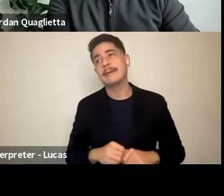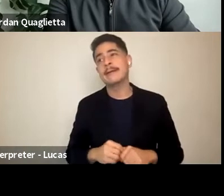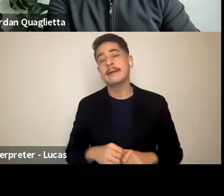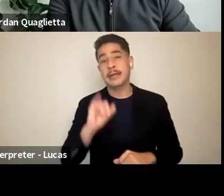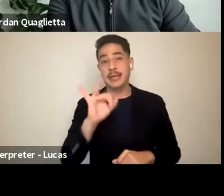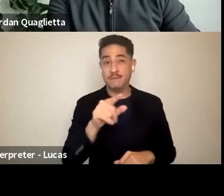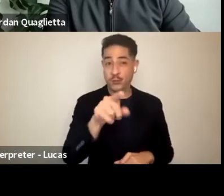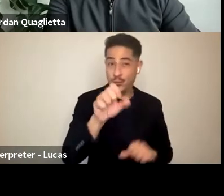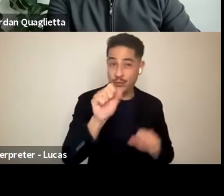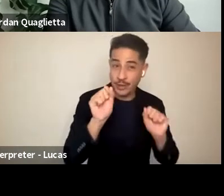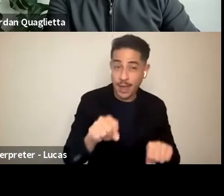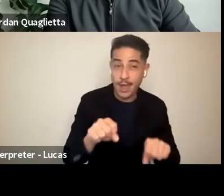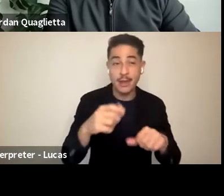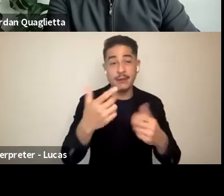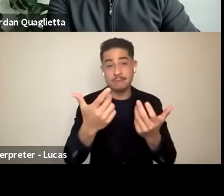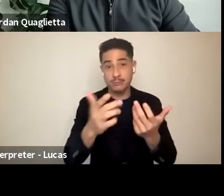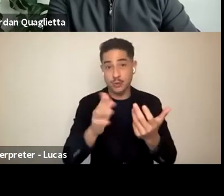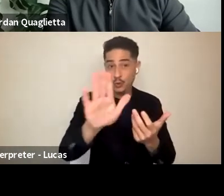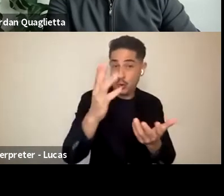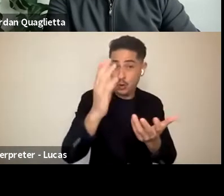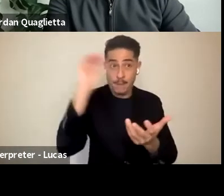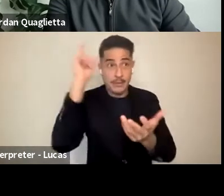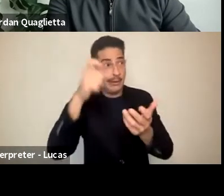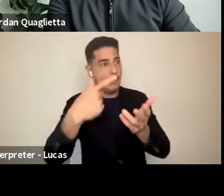that information in an authoritative way, putting a lot of